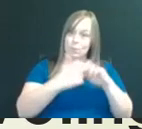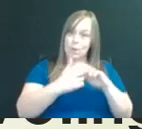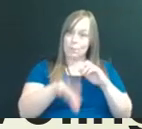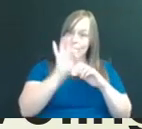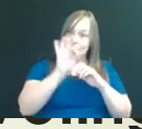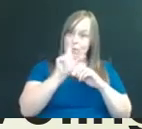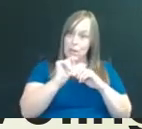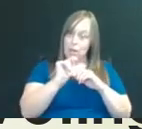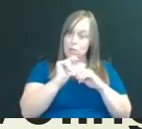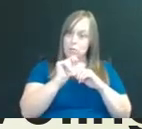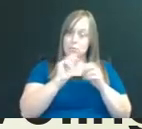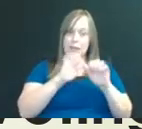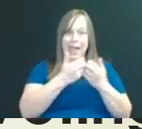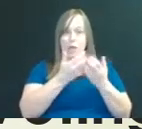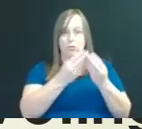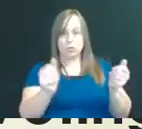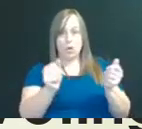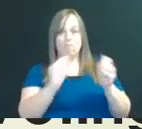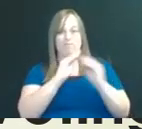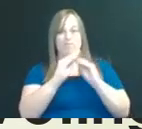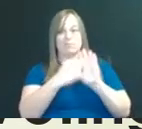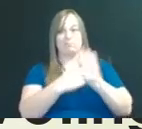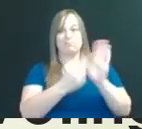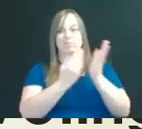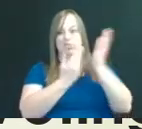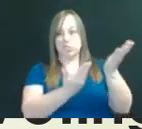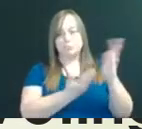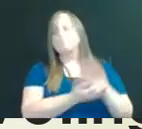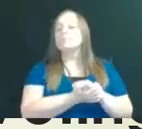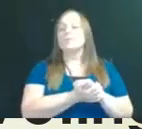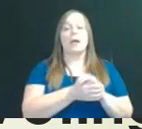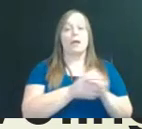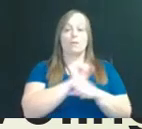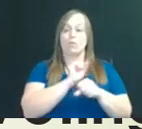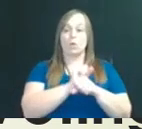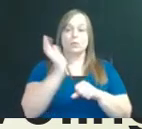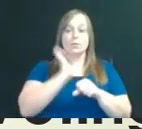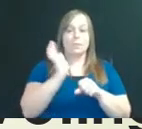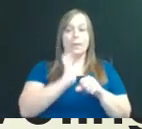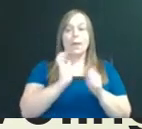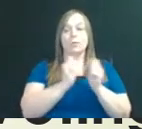and this is what needs to be fixed. And I've worked in the past with students